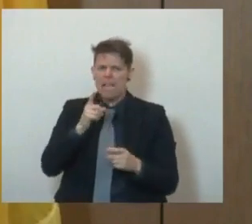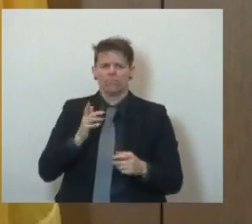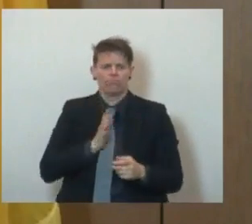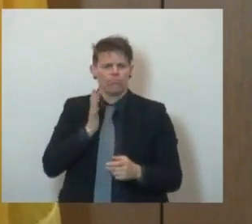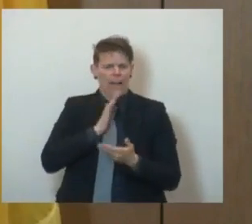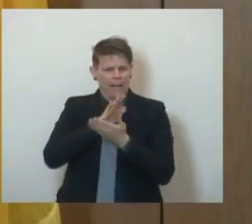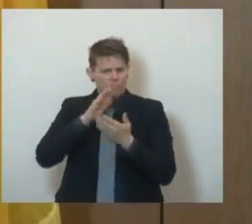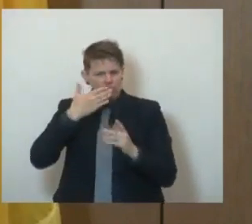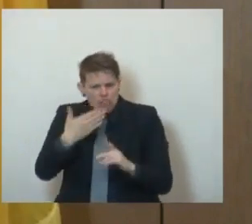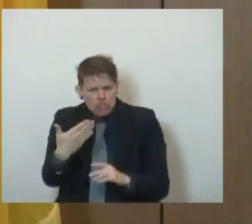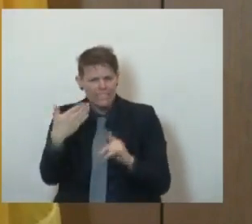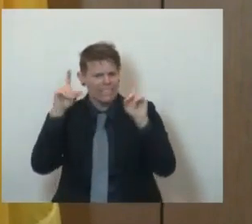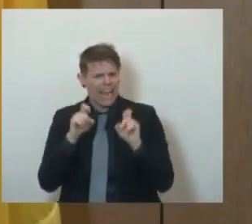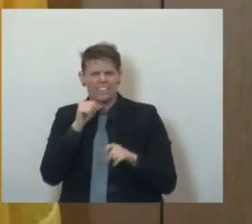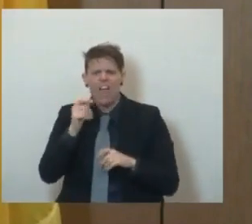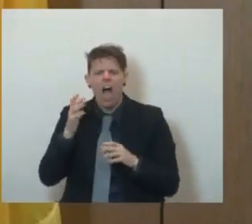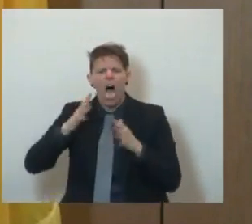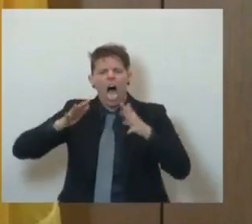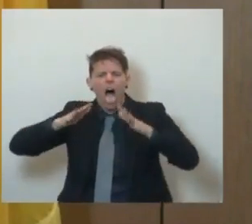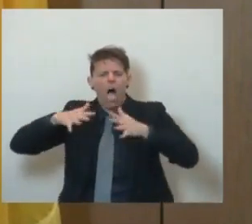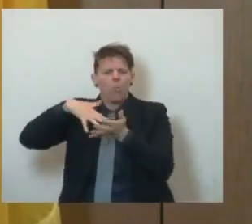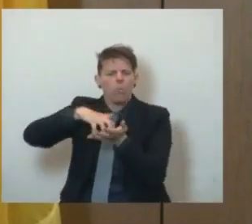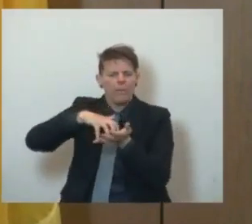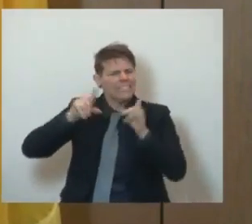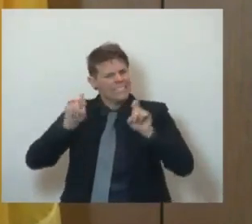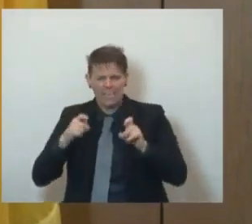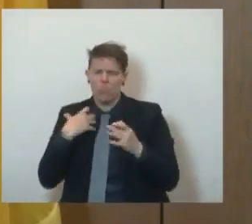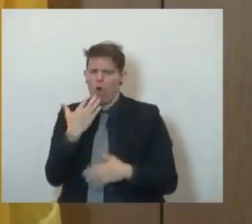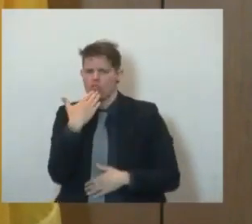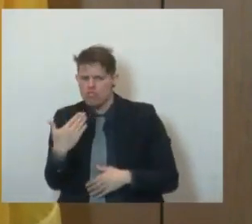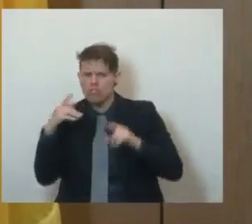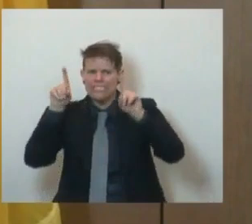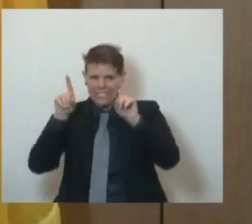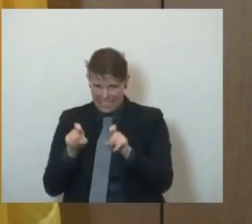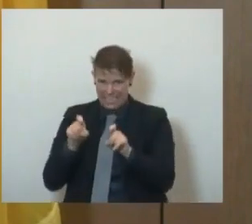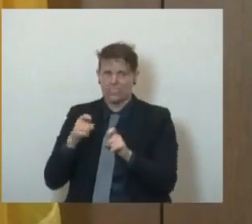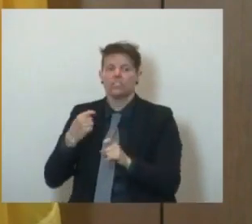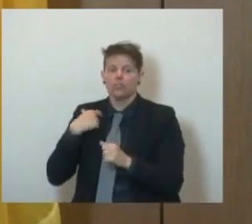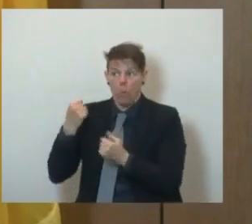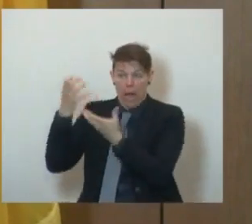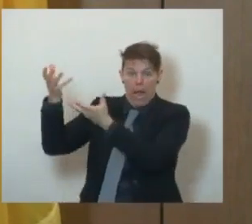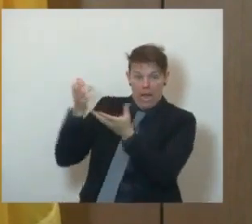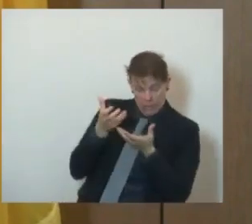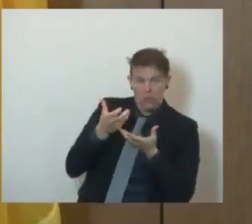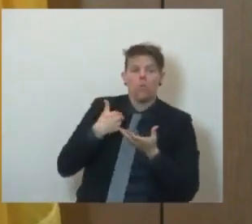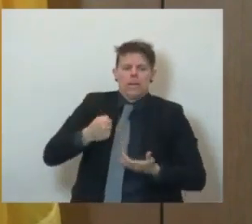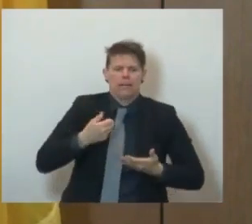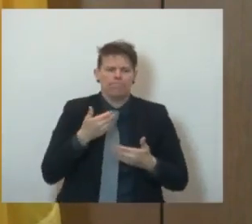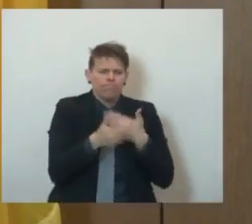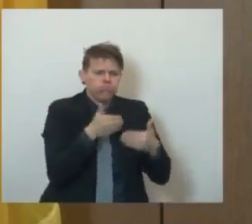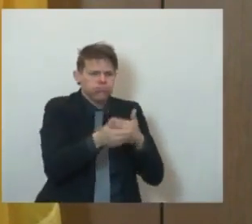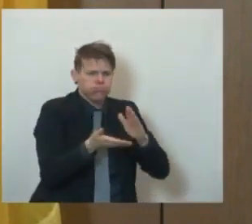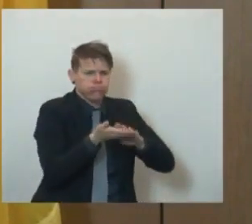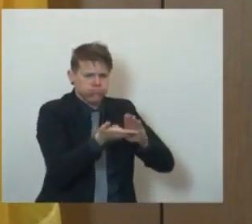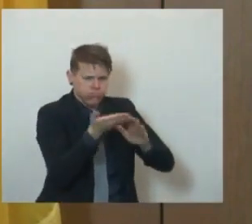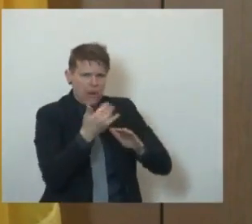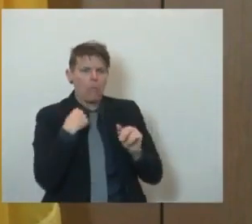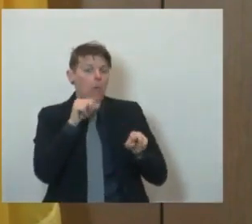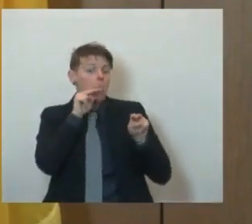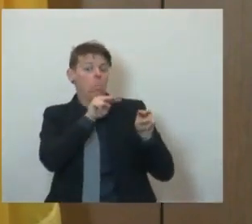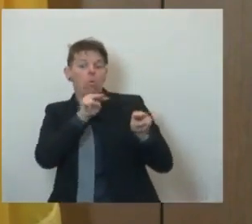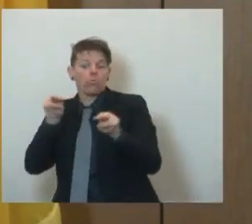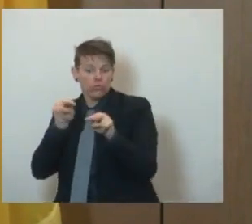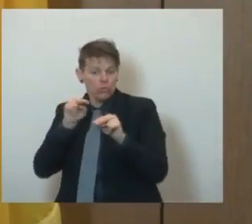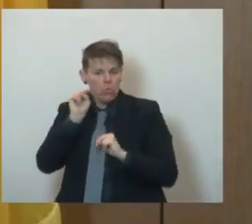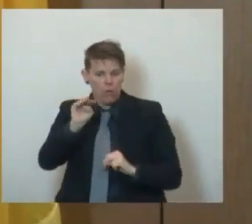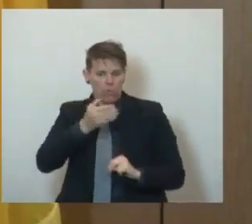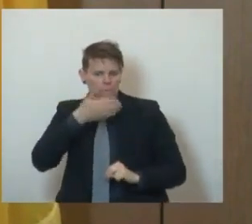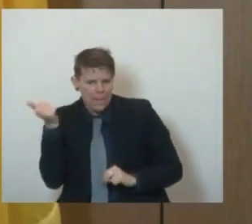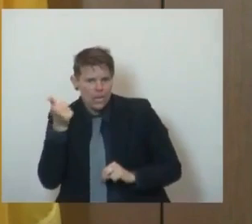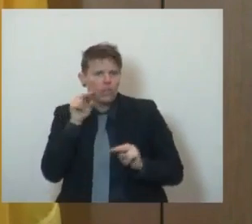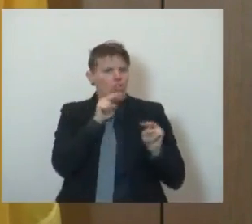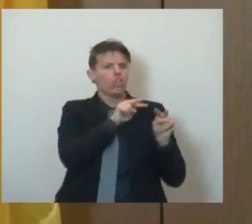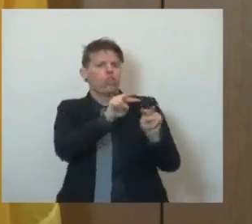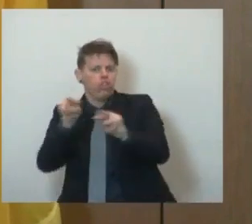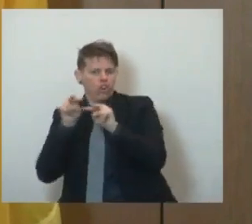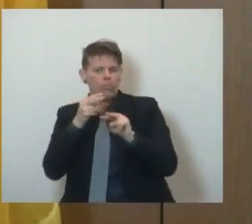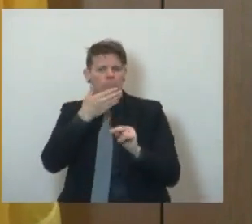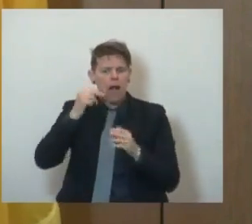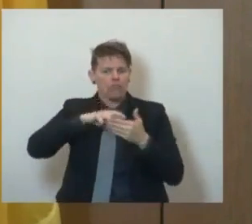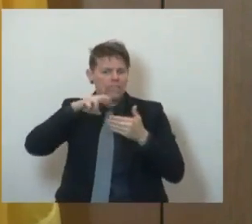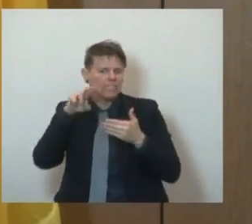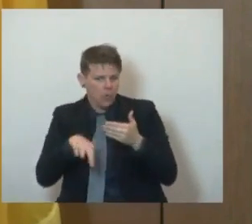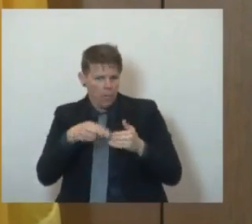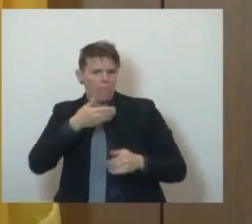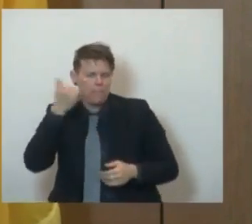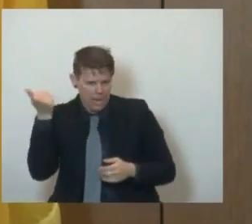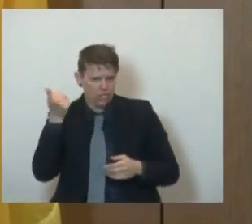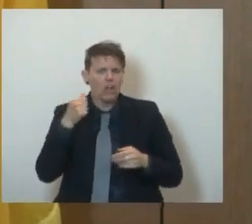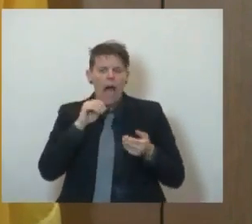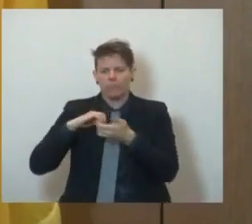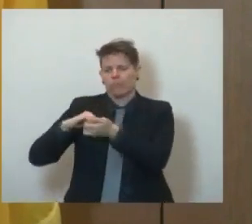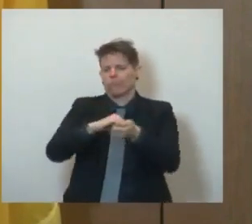GET ACCESS TO VALID TEST KITS AND THEY’RE ALS BEGINNING TO DO SAMPLING DELIVERING THOSE SAMPLES TO US SO THAT WE CAN RUN THEM AND LET EVERYONE KNOW WHAT’S GOING ON IN NEW MEXICO